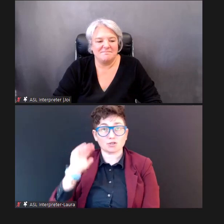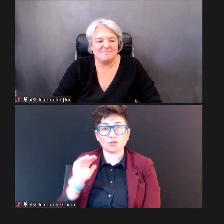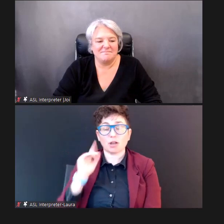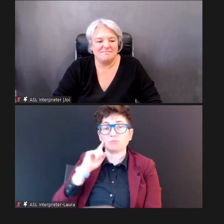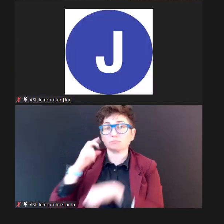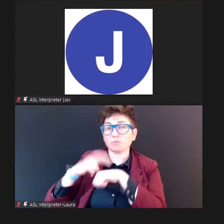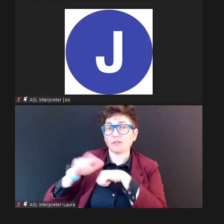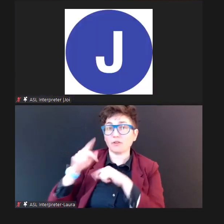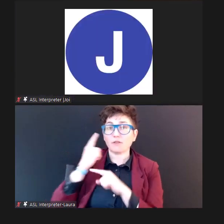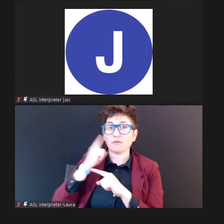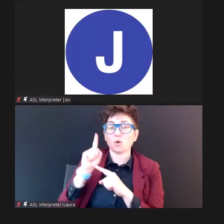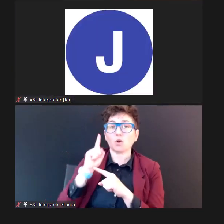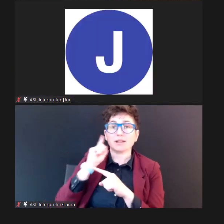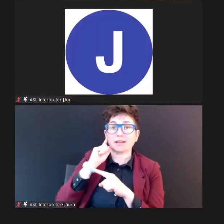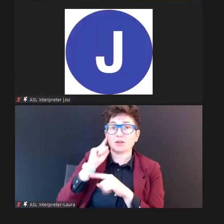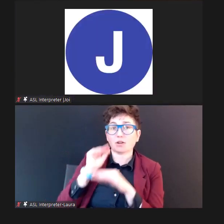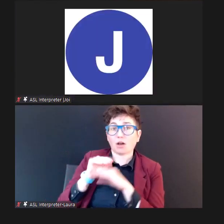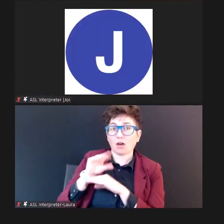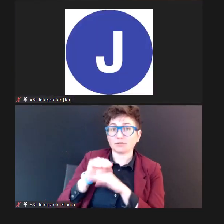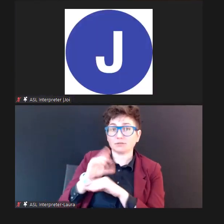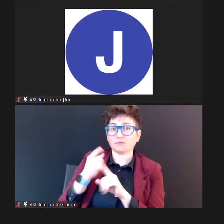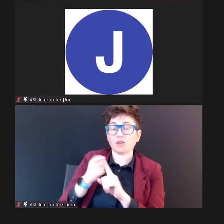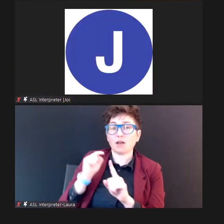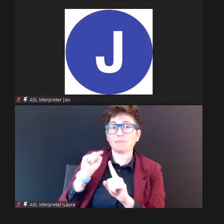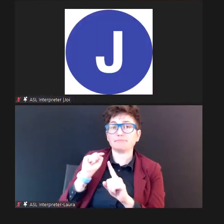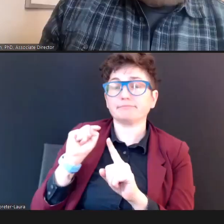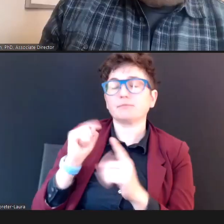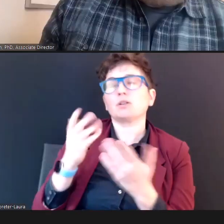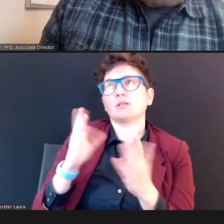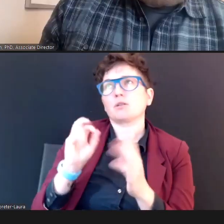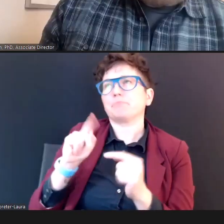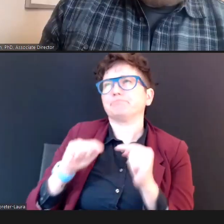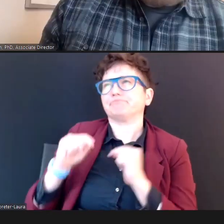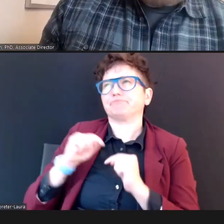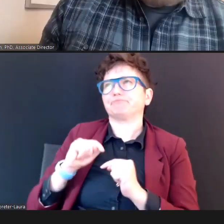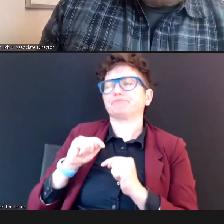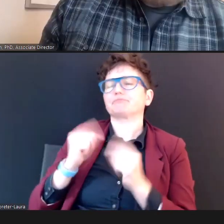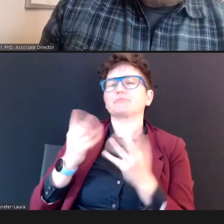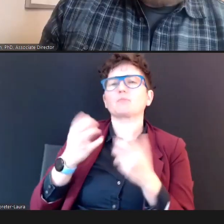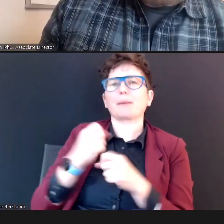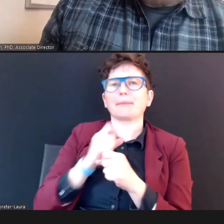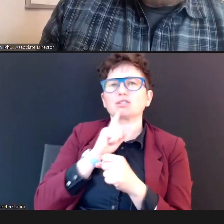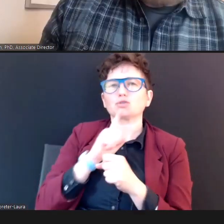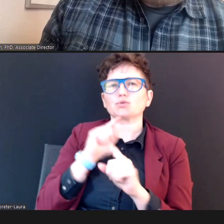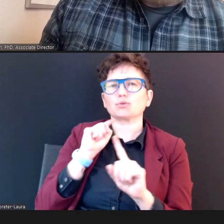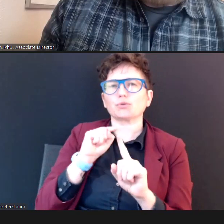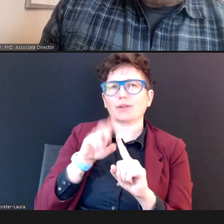air consultation from a um so we want to